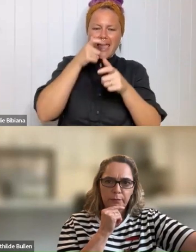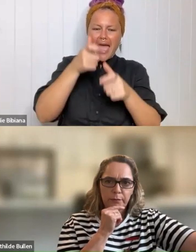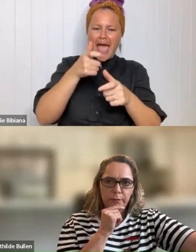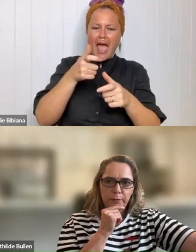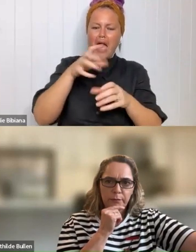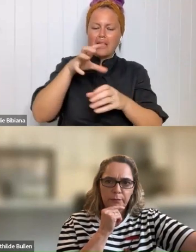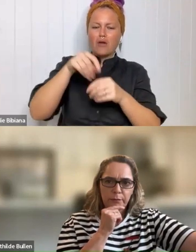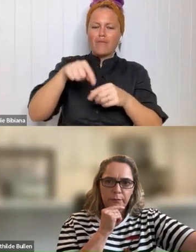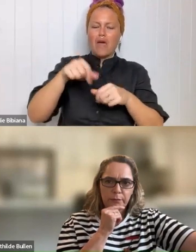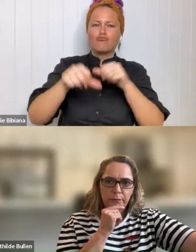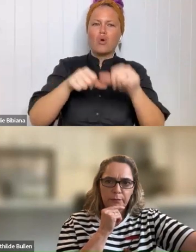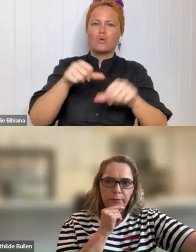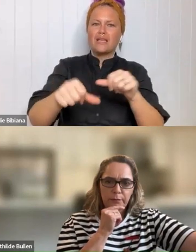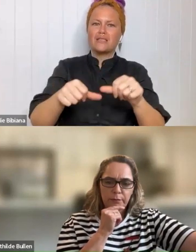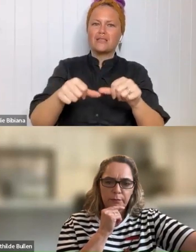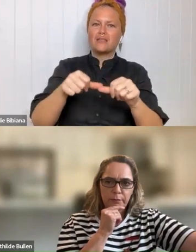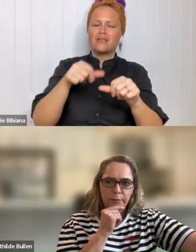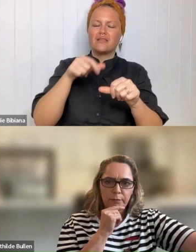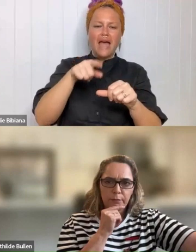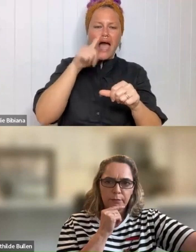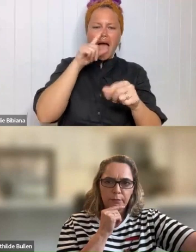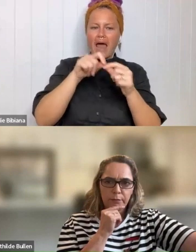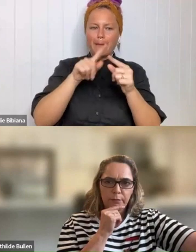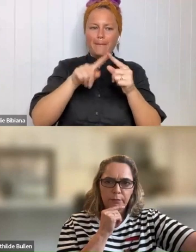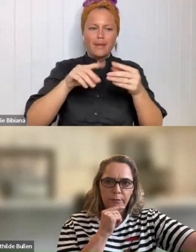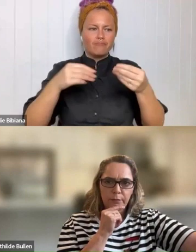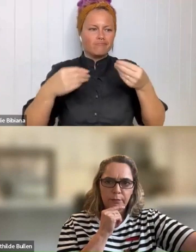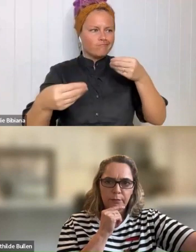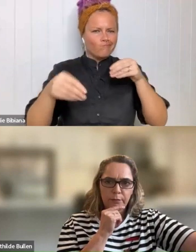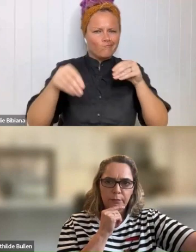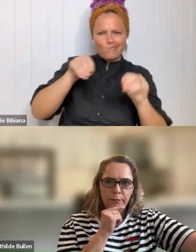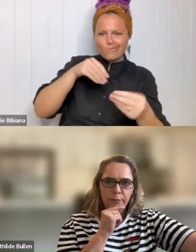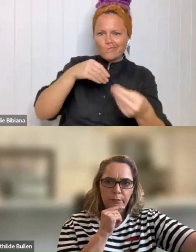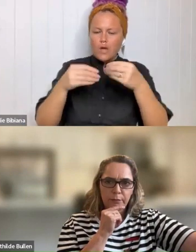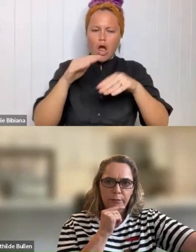completely molded around what that person needs in making that